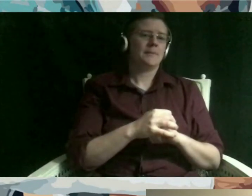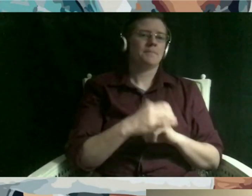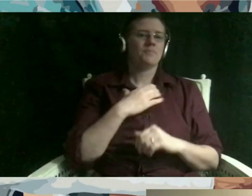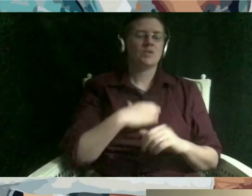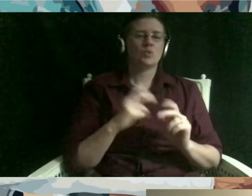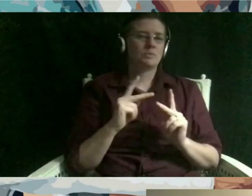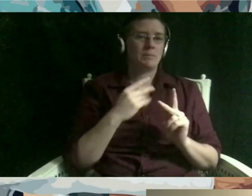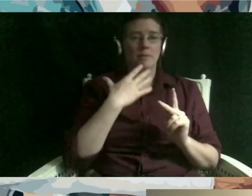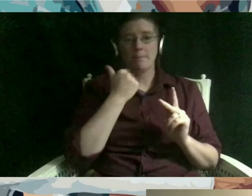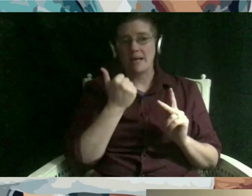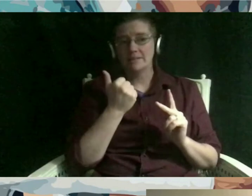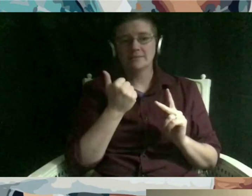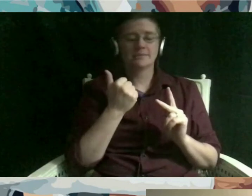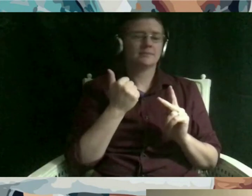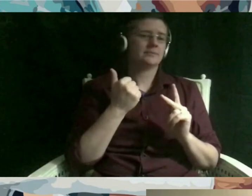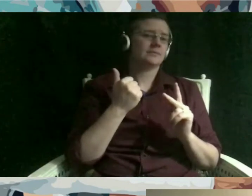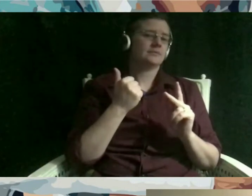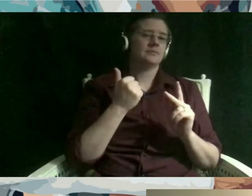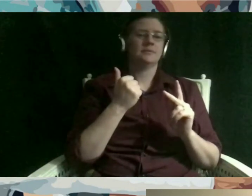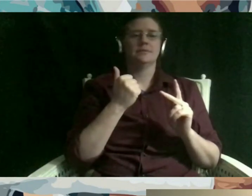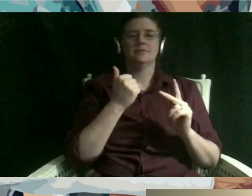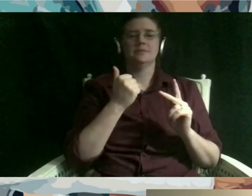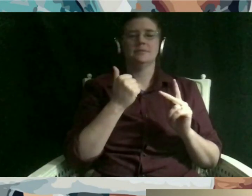in the brightest in their life and whatever they choose to do